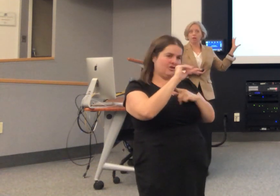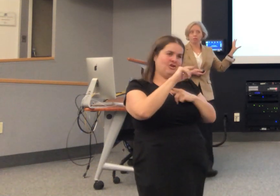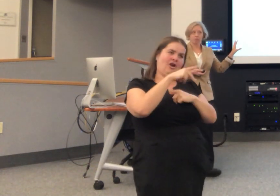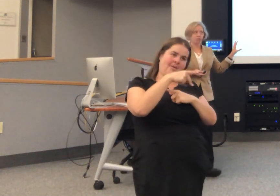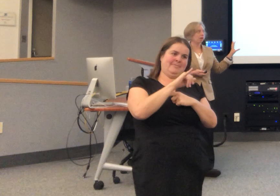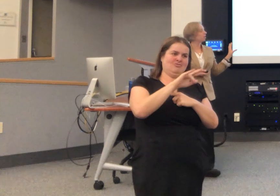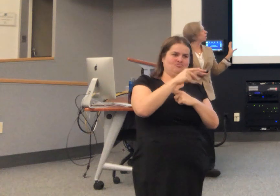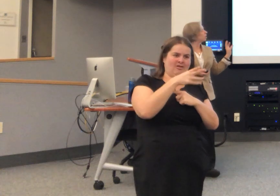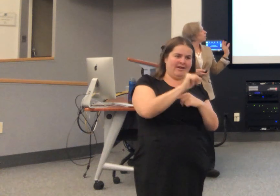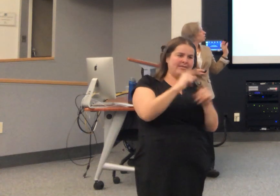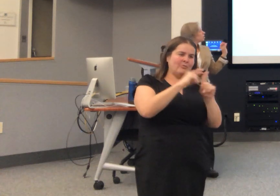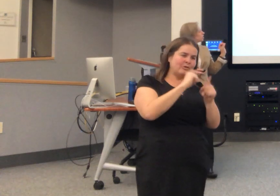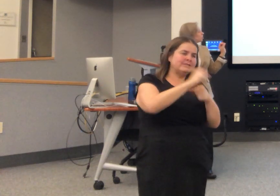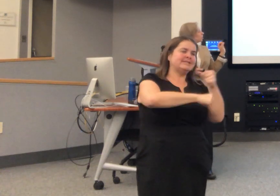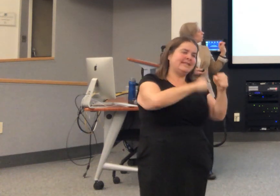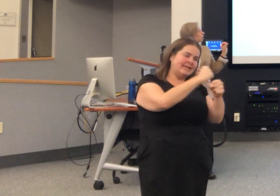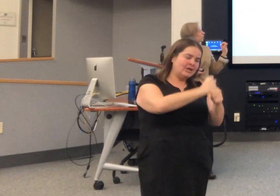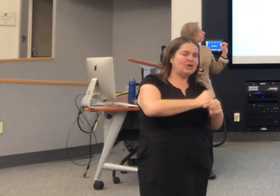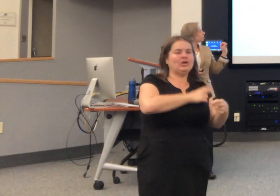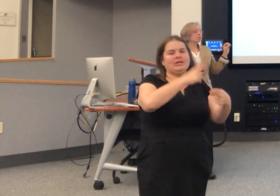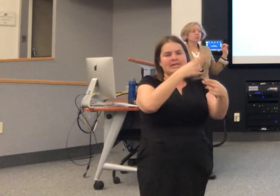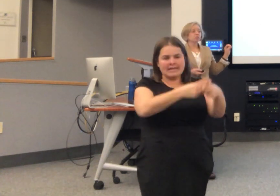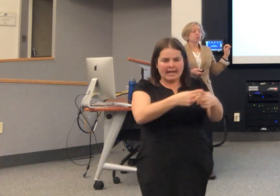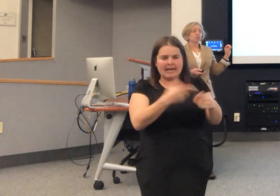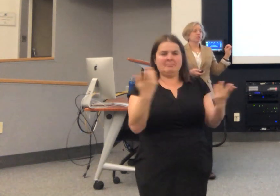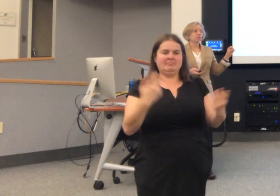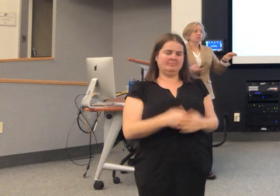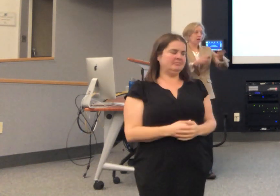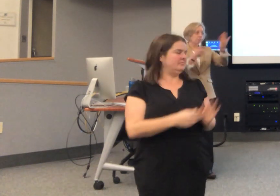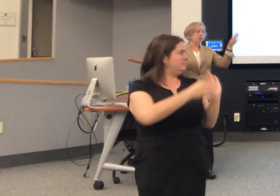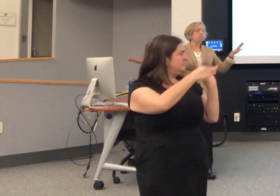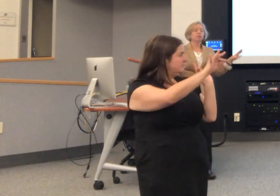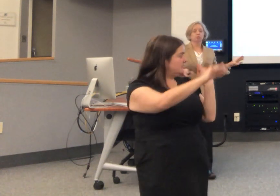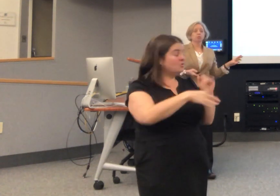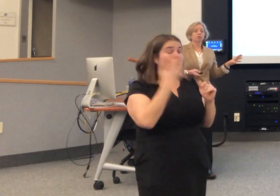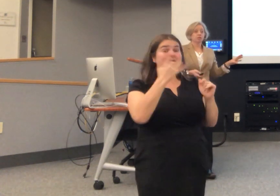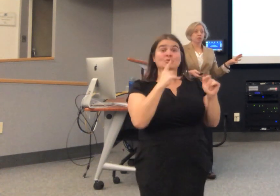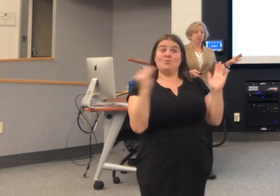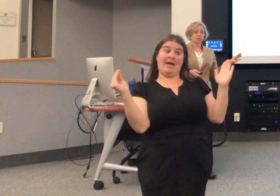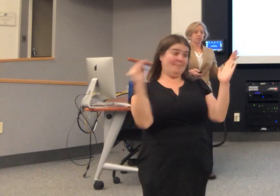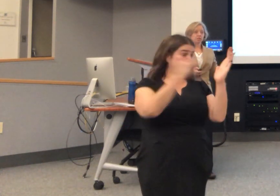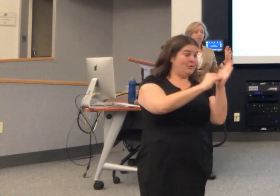Why do we do that? So the reason you do this is I'm now putting the world on notice.